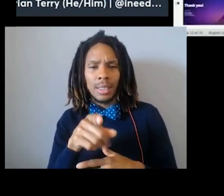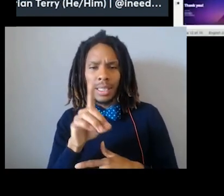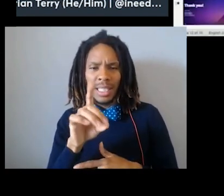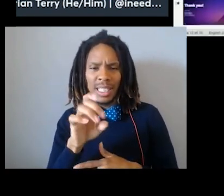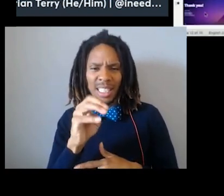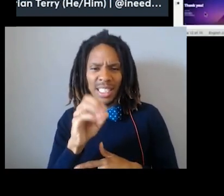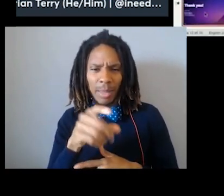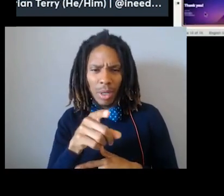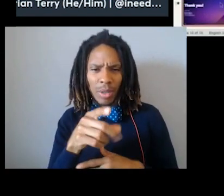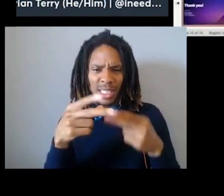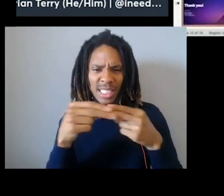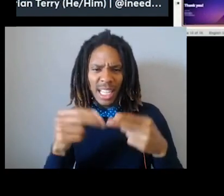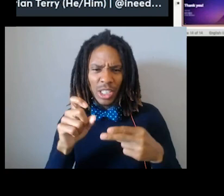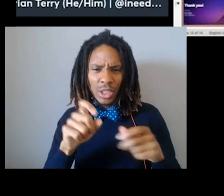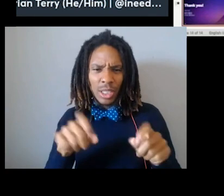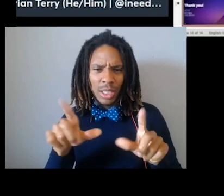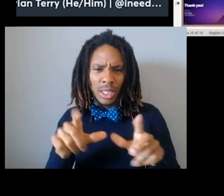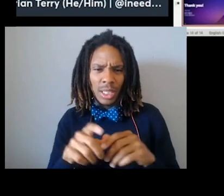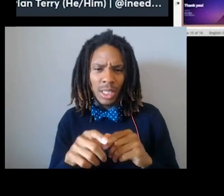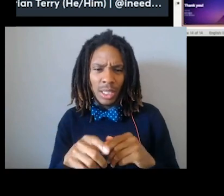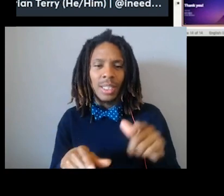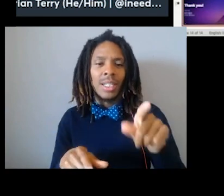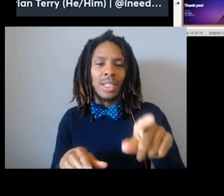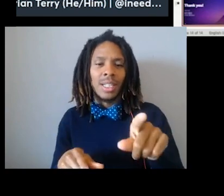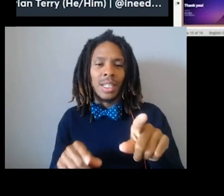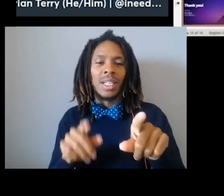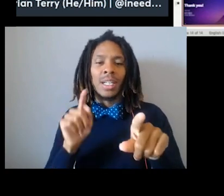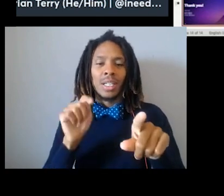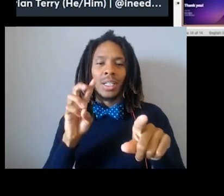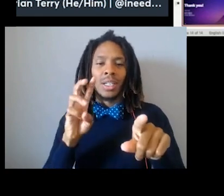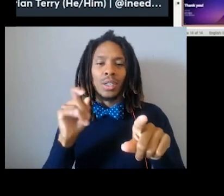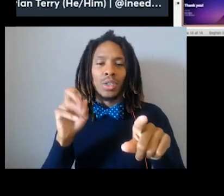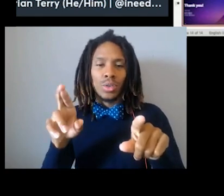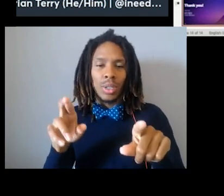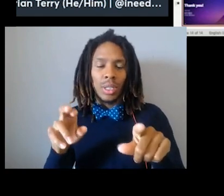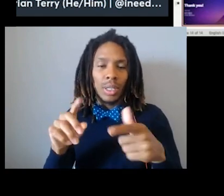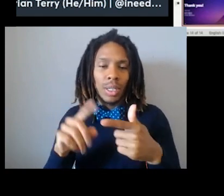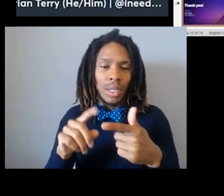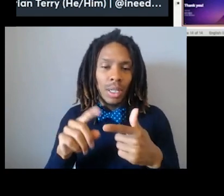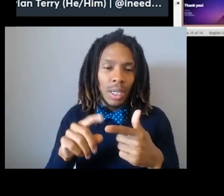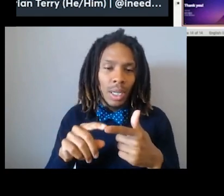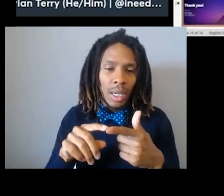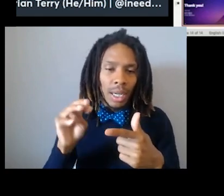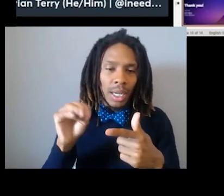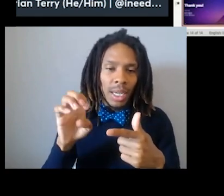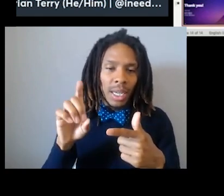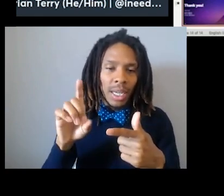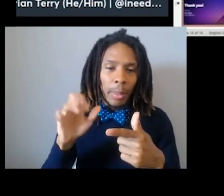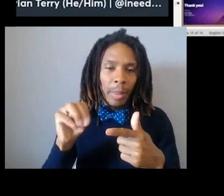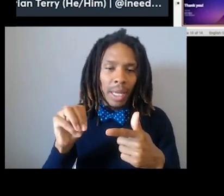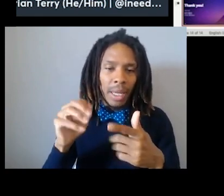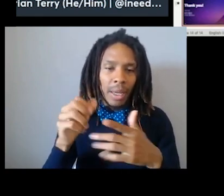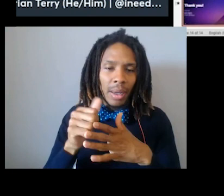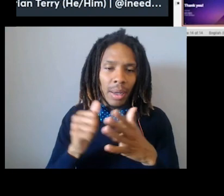All right. Yeah, so I have it on Twitter, @hpark. I have a Medium account, my first name, again it spelled HEEKI,